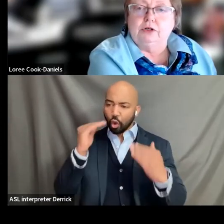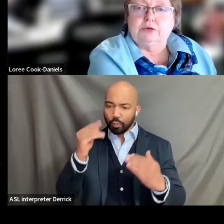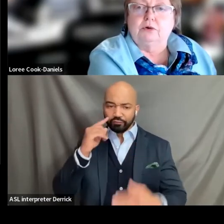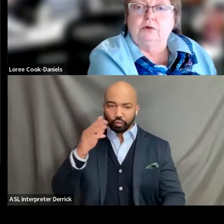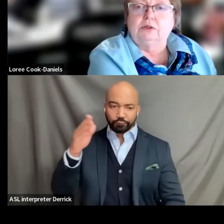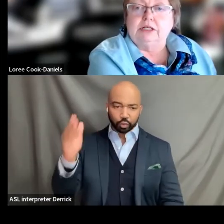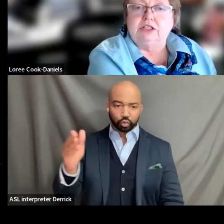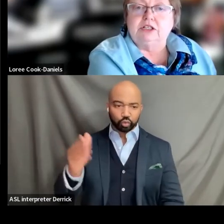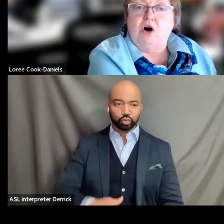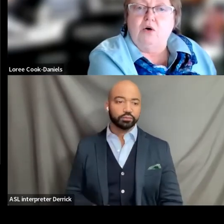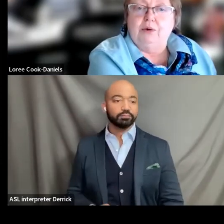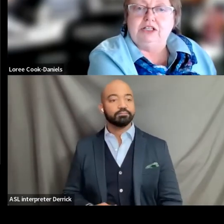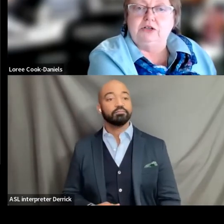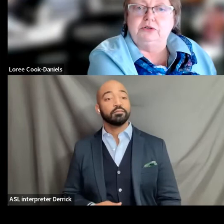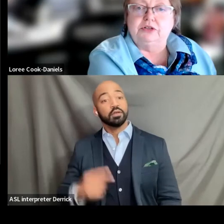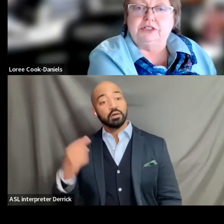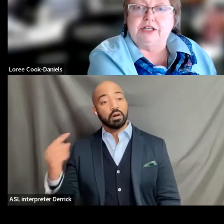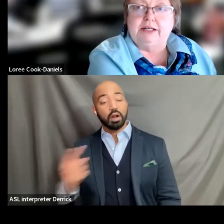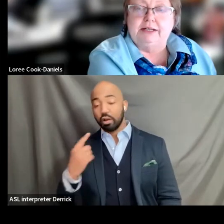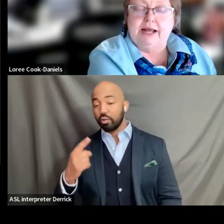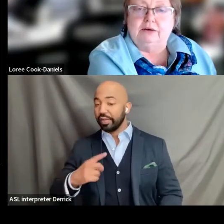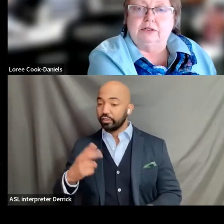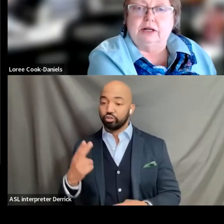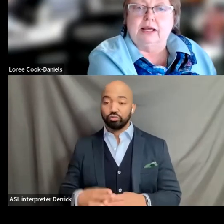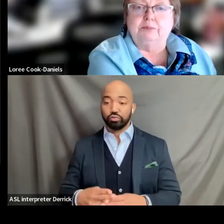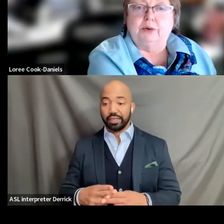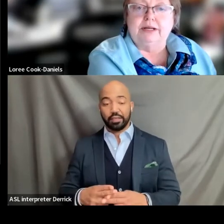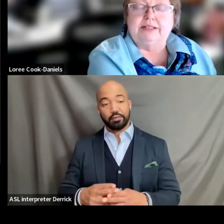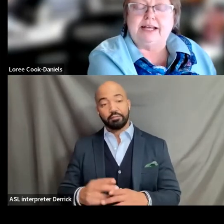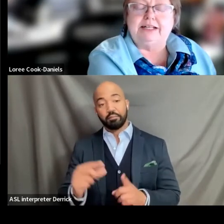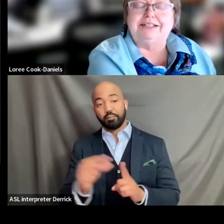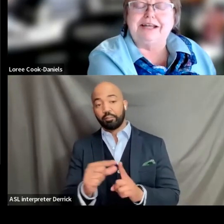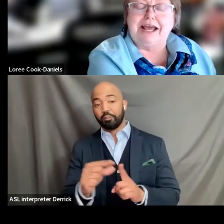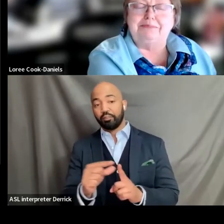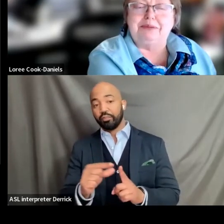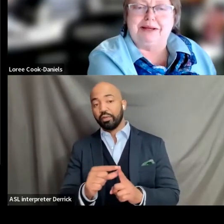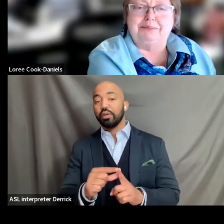First rule is to always use their stated name and pronoun.